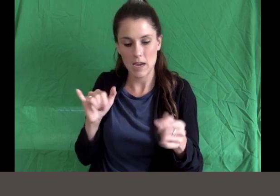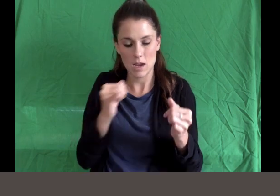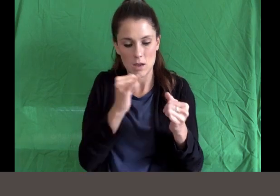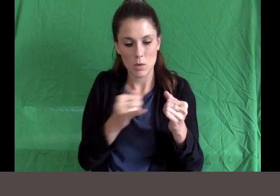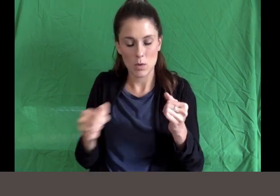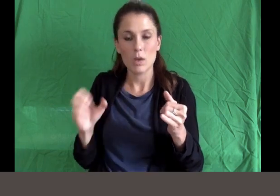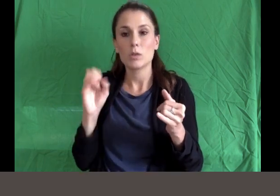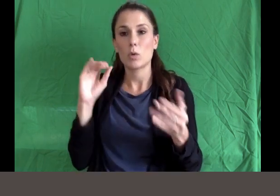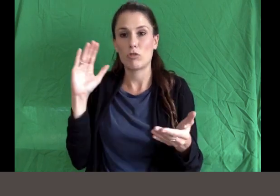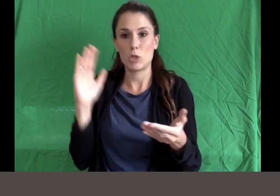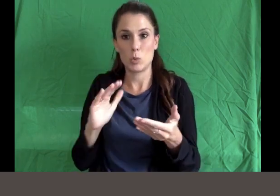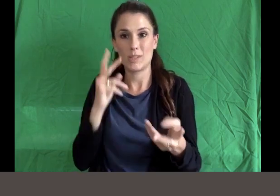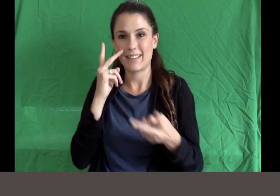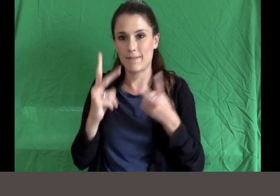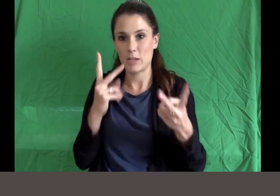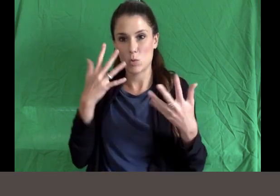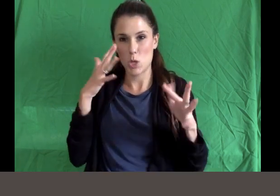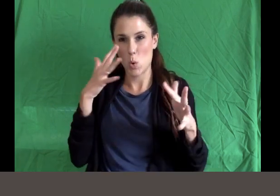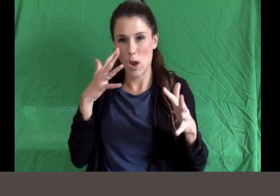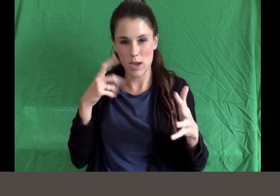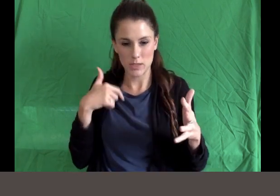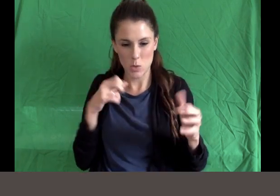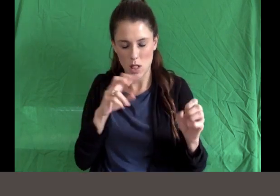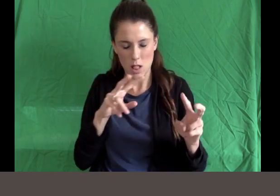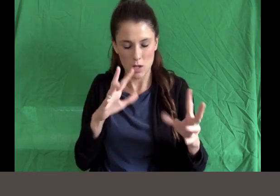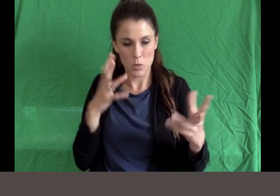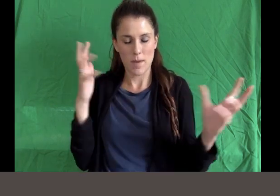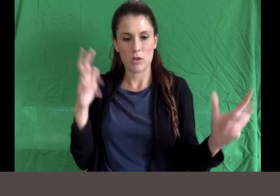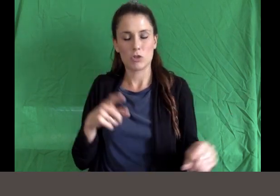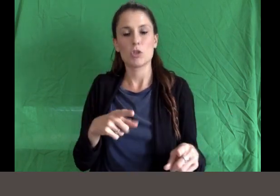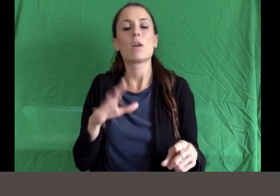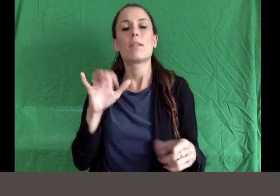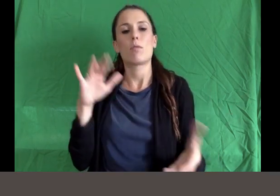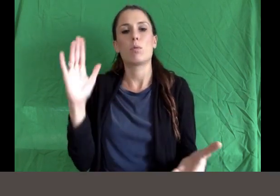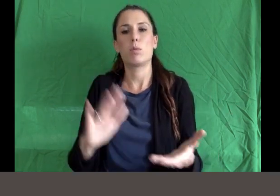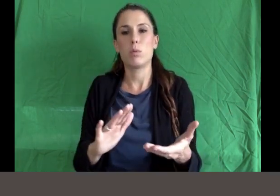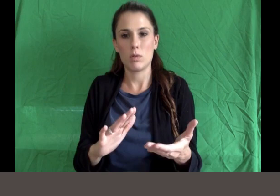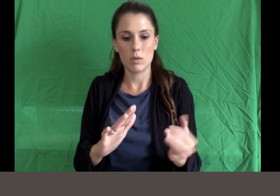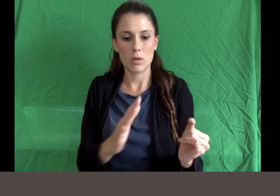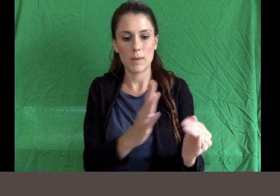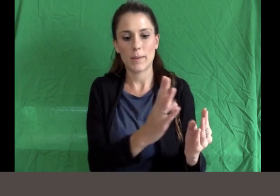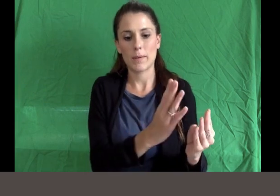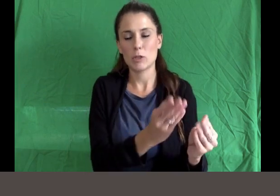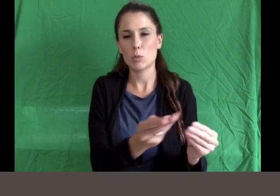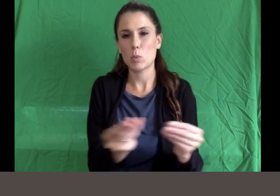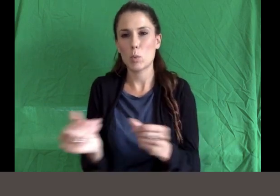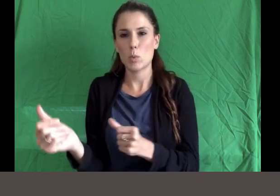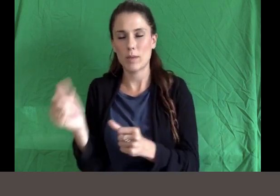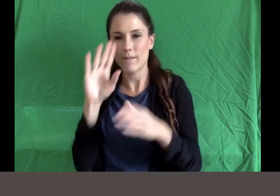and less so on the supporting elements we can also in line our legends this is one of my favorite